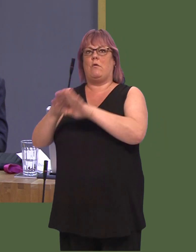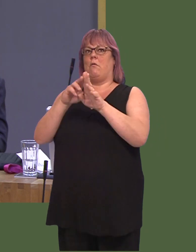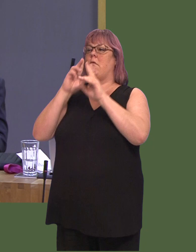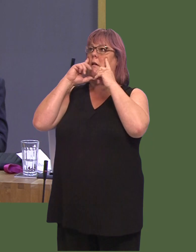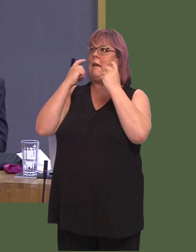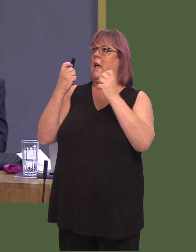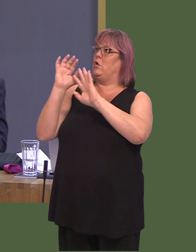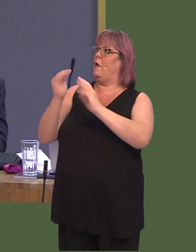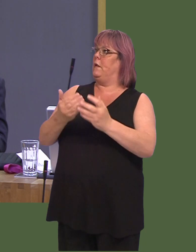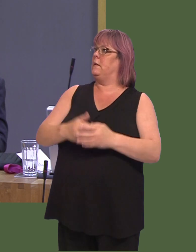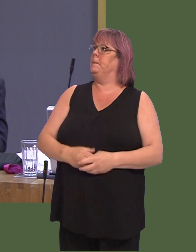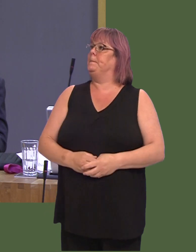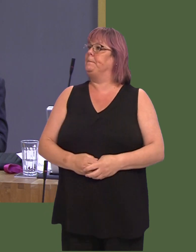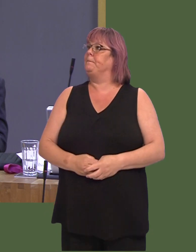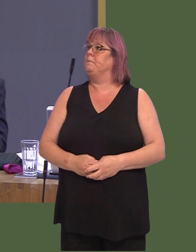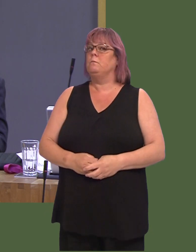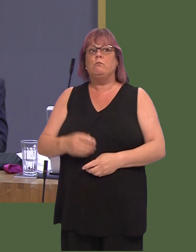for a national care service.